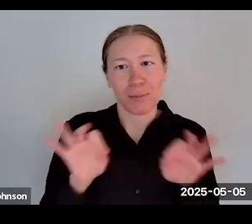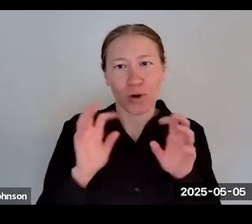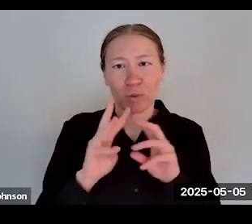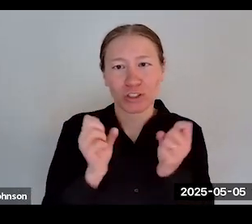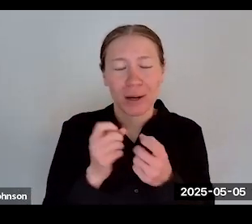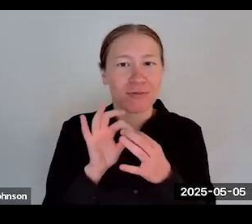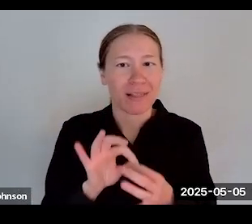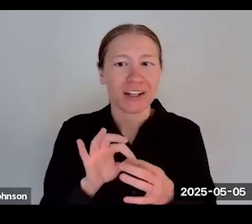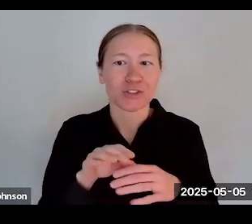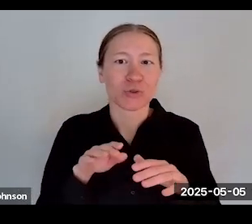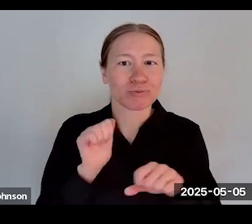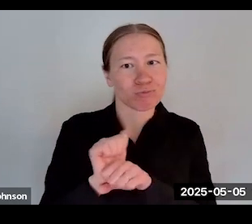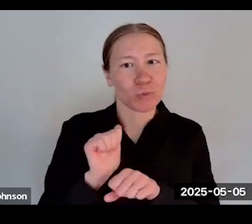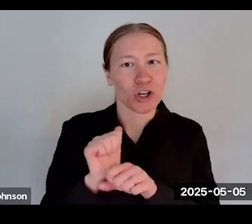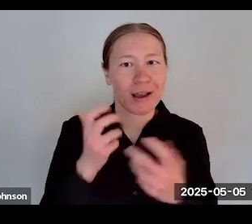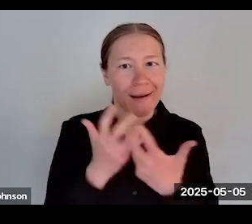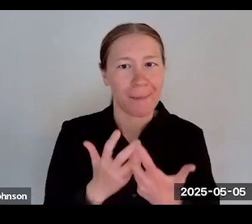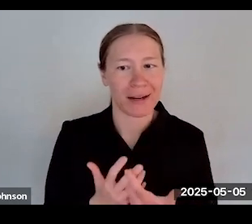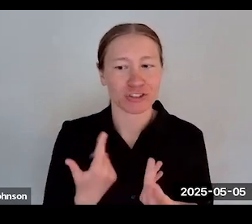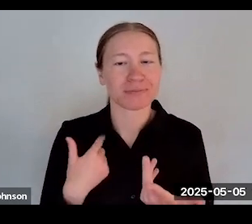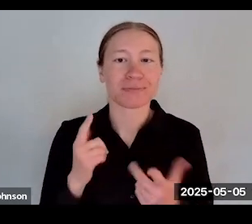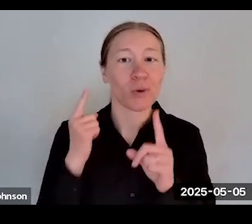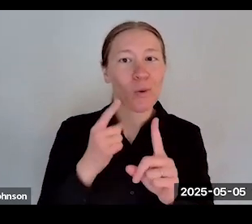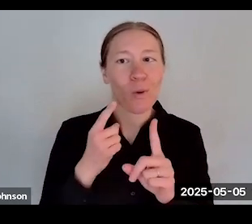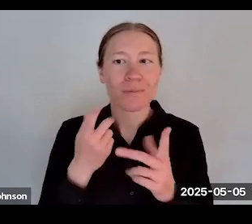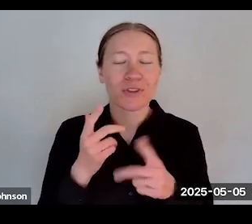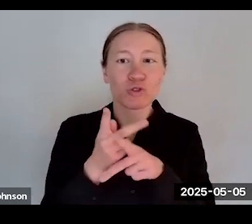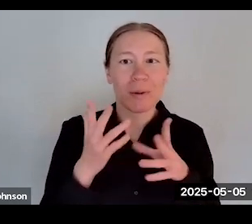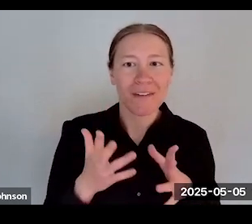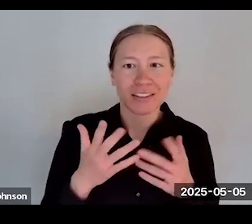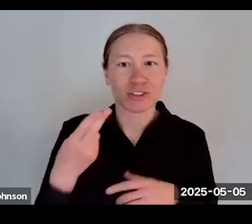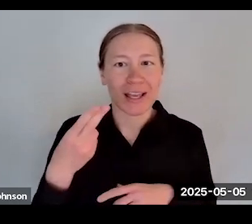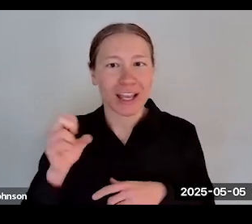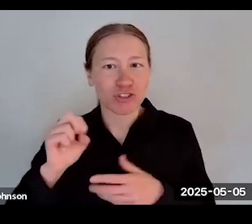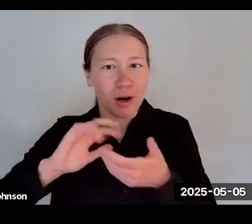Our goal today is to equip supervisors and HR partners with the knowledge and tools necessary